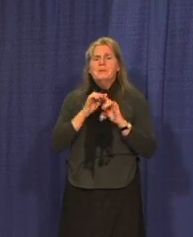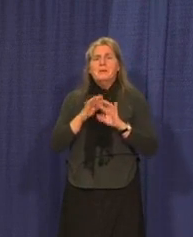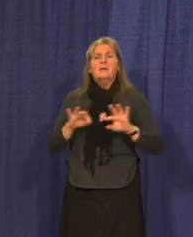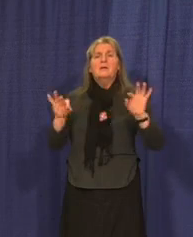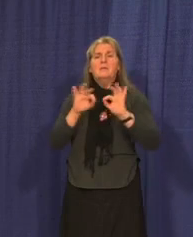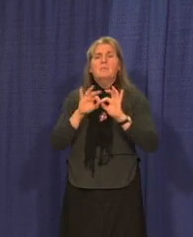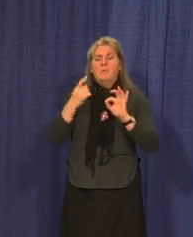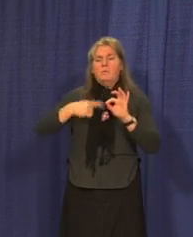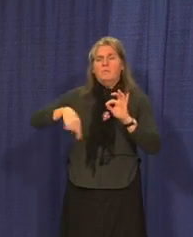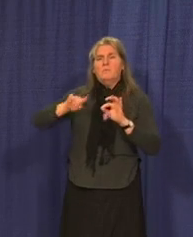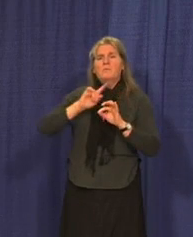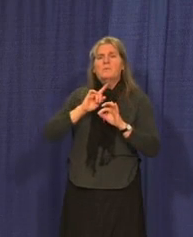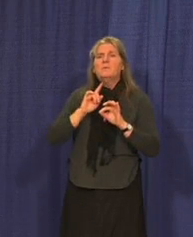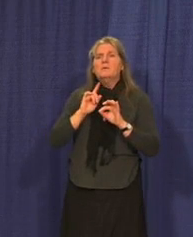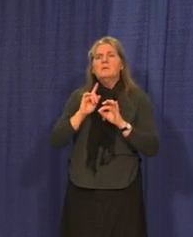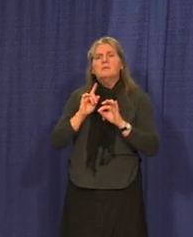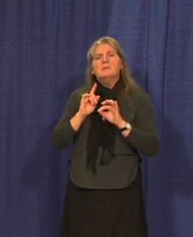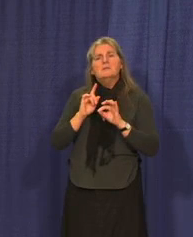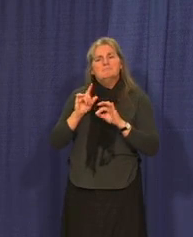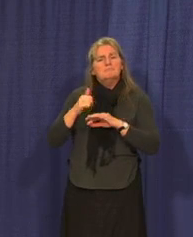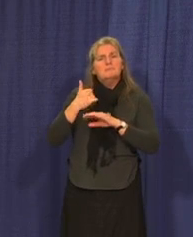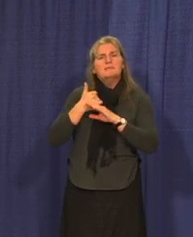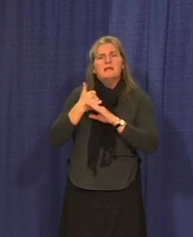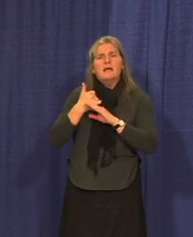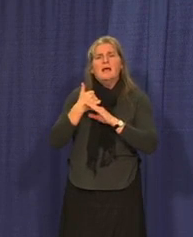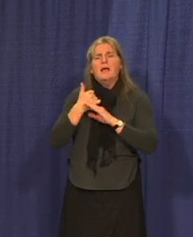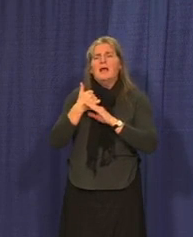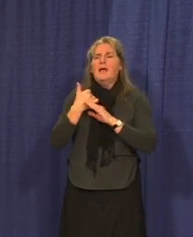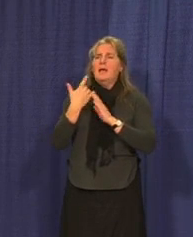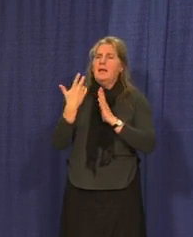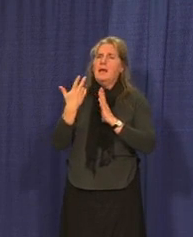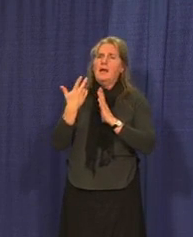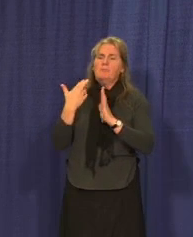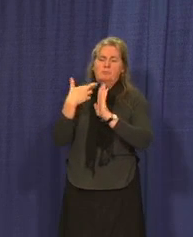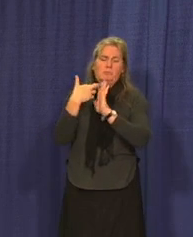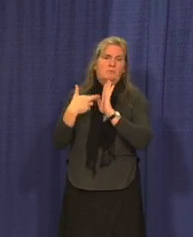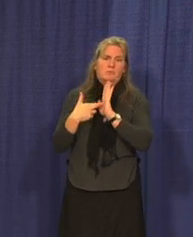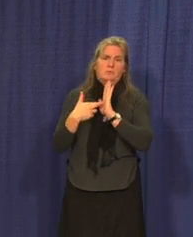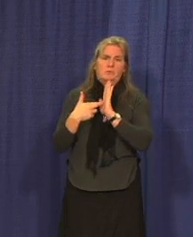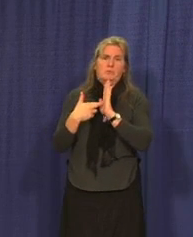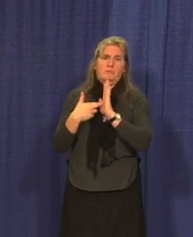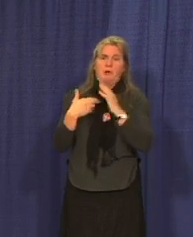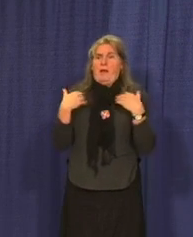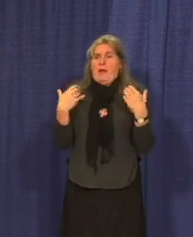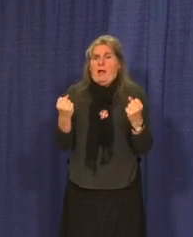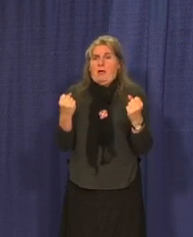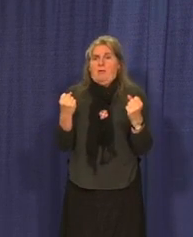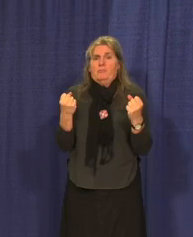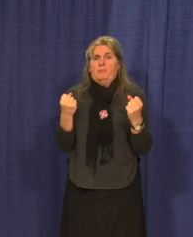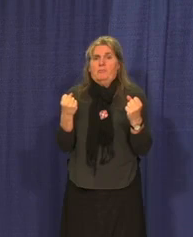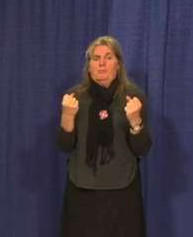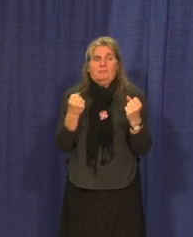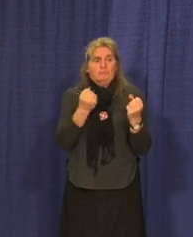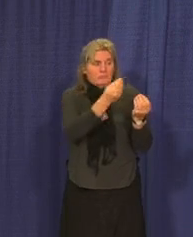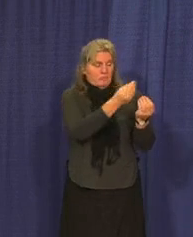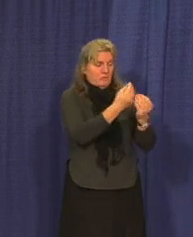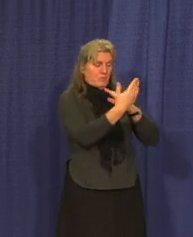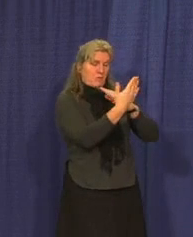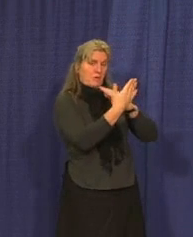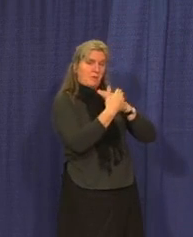remember is we are putting in place these guidelines based upon health, based upon the recommendations from the Chief